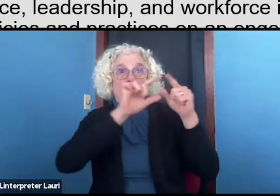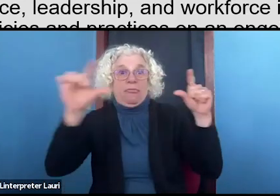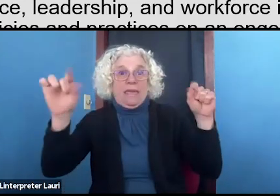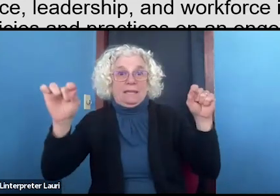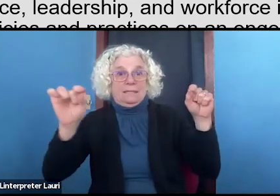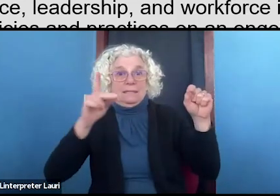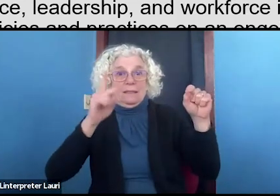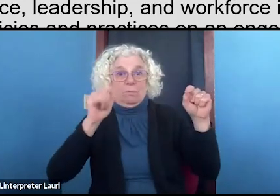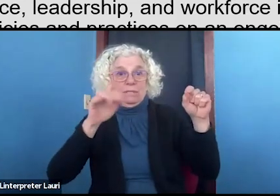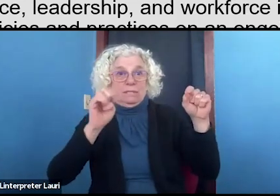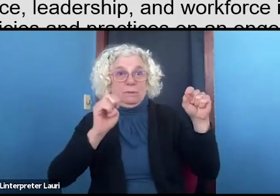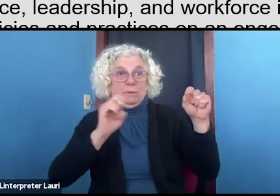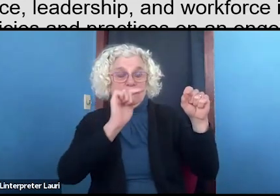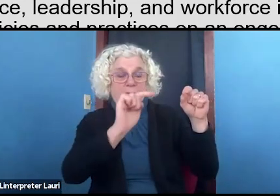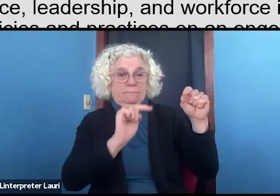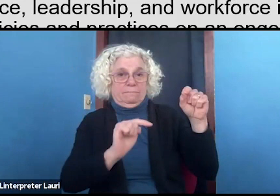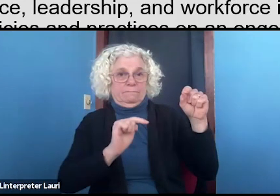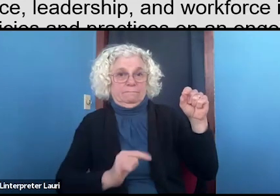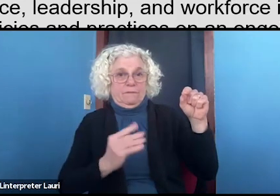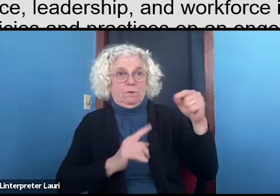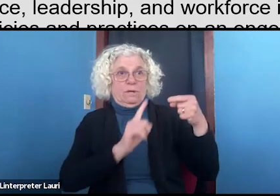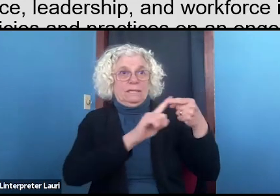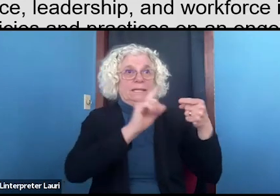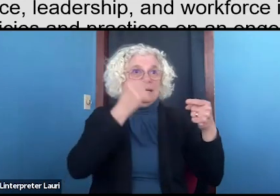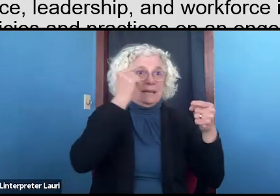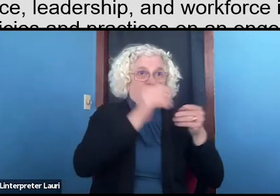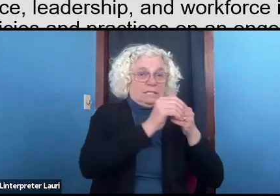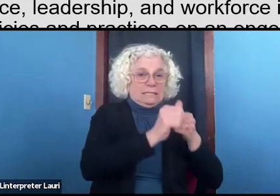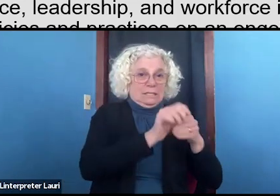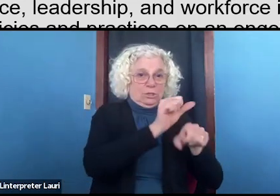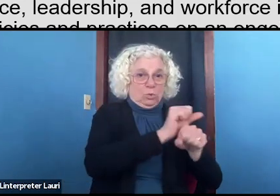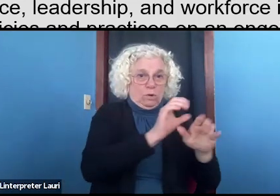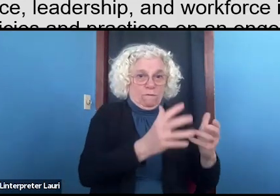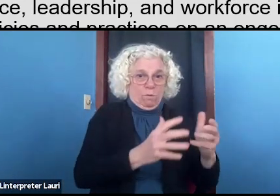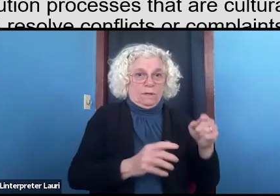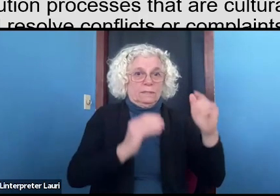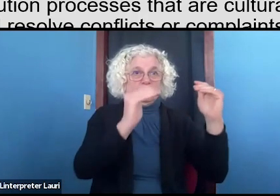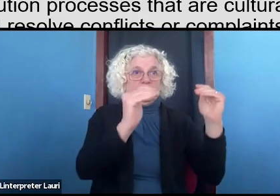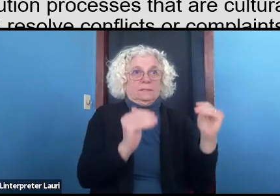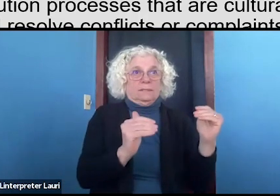into the areas of governance, leadership, workforce. Next slide